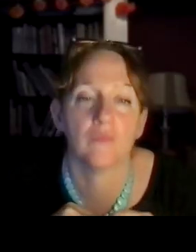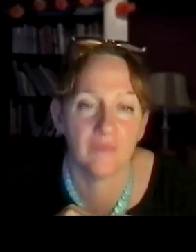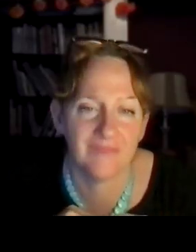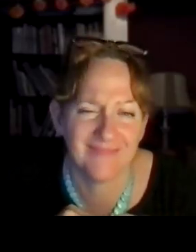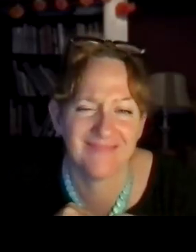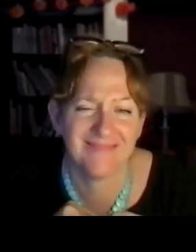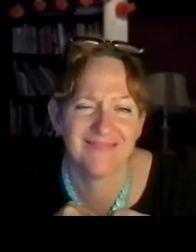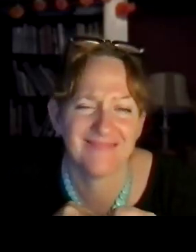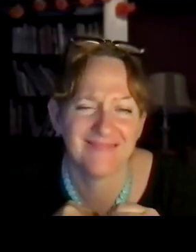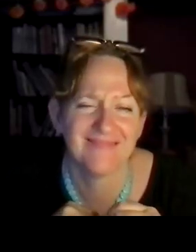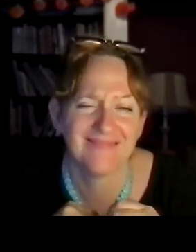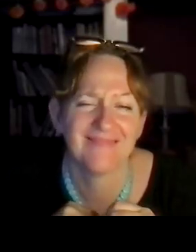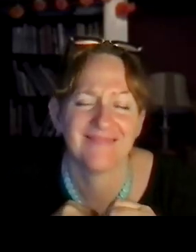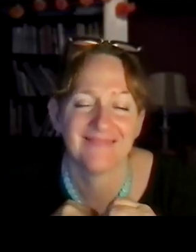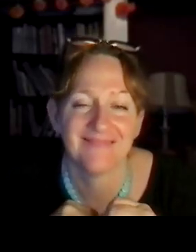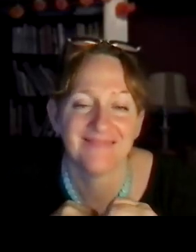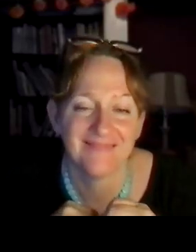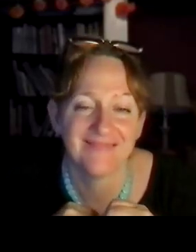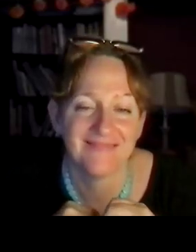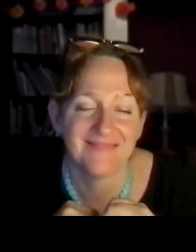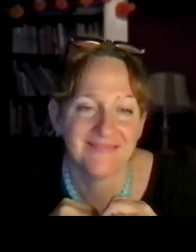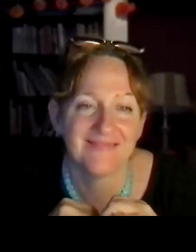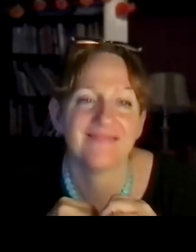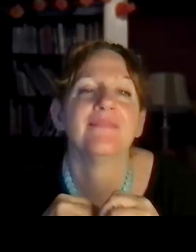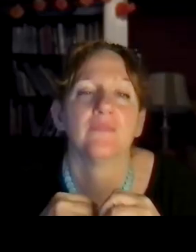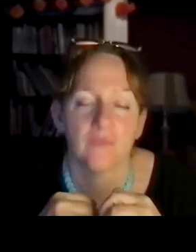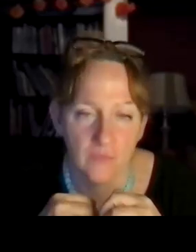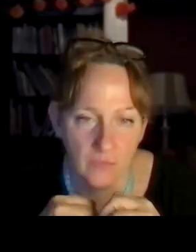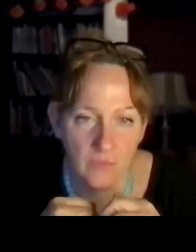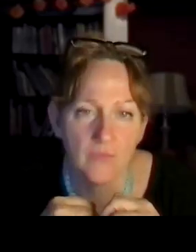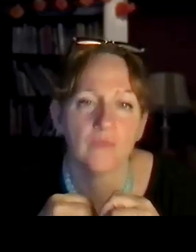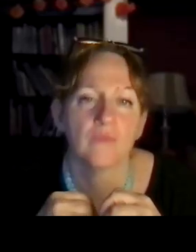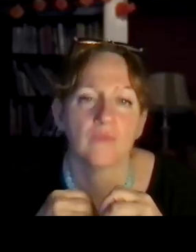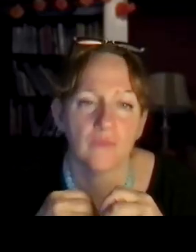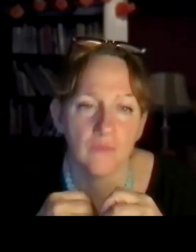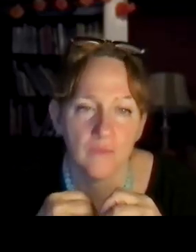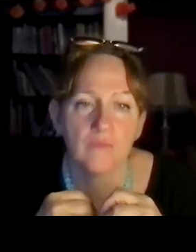iPhone: Oh, not gonna be all high. I eat pokey all the time. iPhone: You're gonna have some